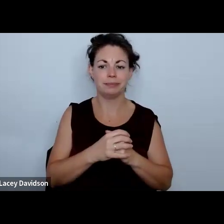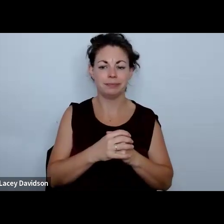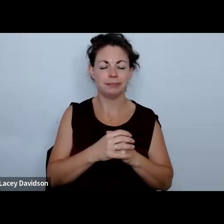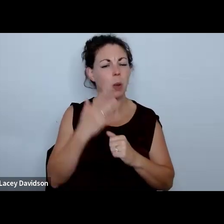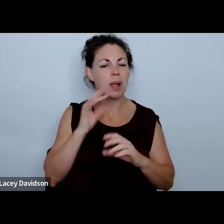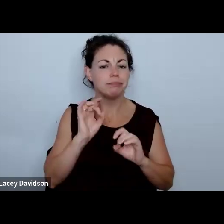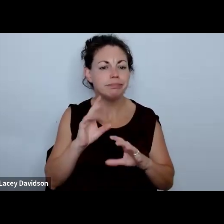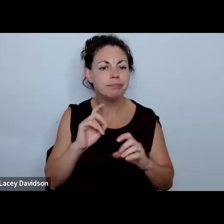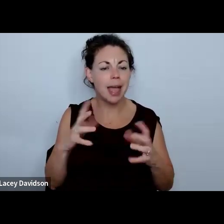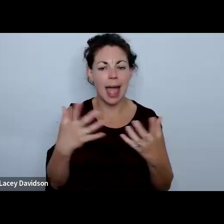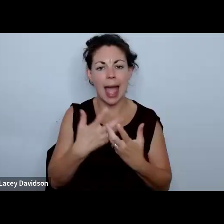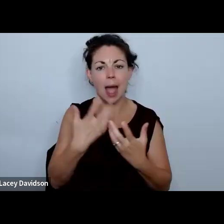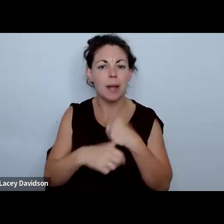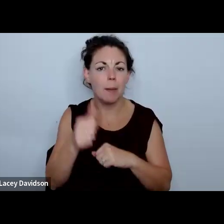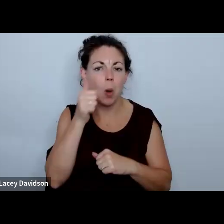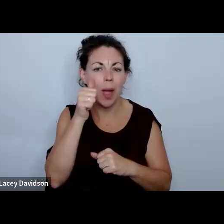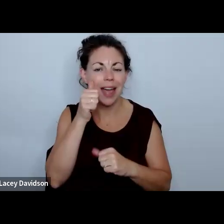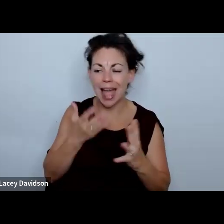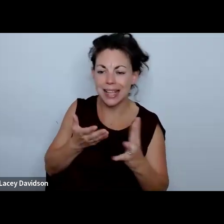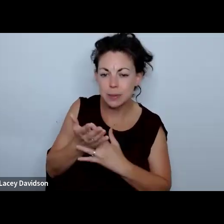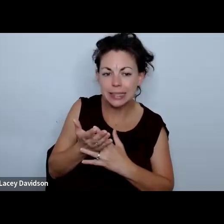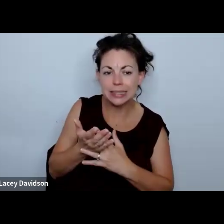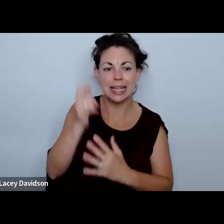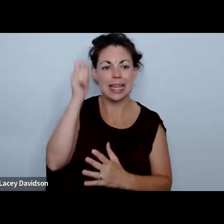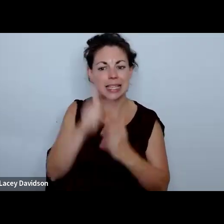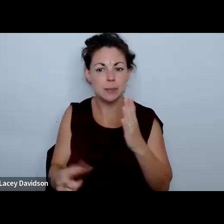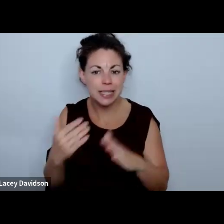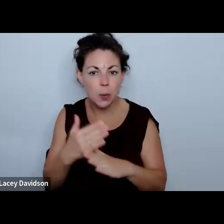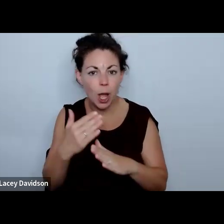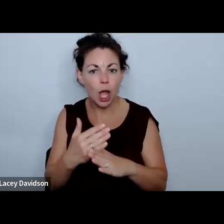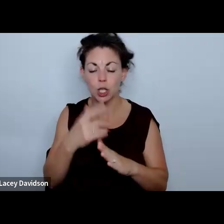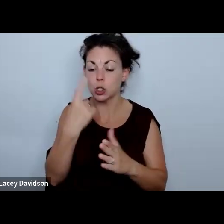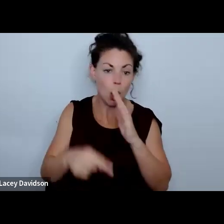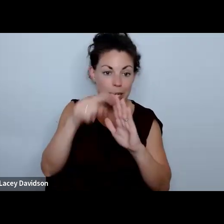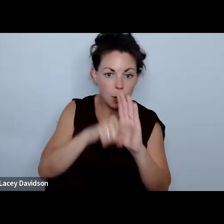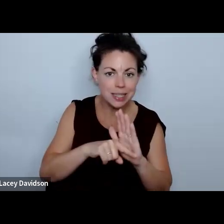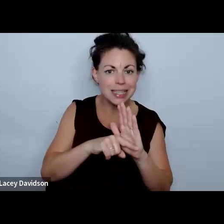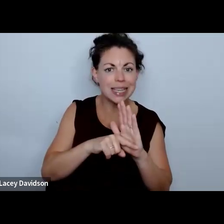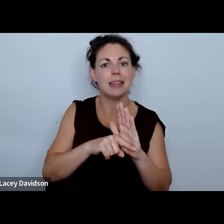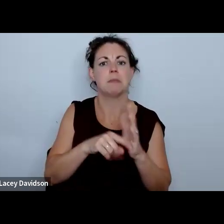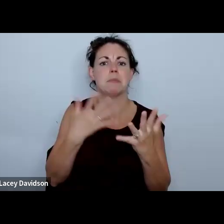as an attendee many disability network, disabled leaders network events as well, so it's nice to be